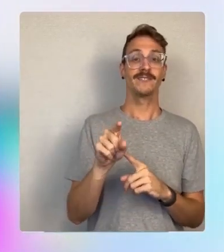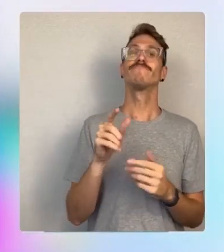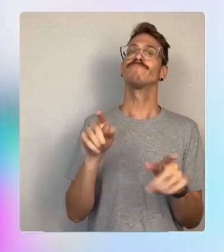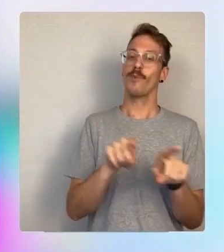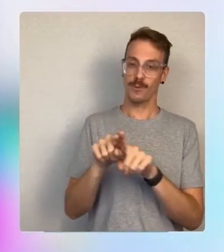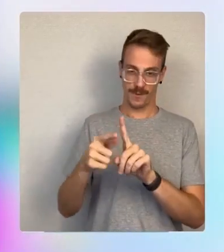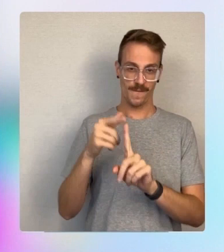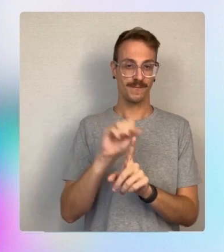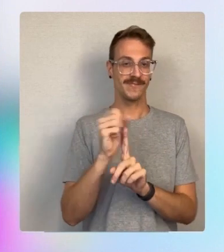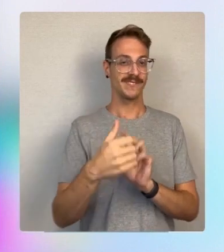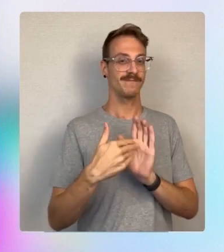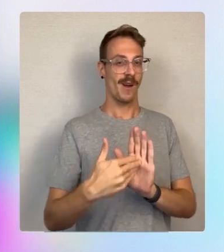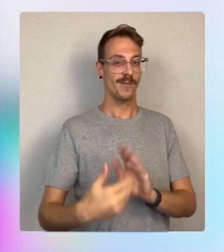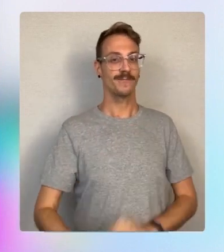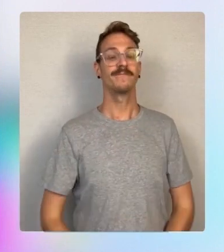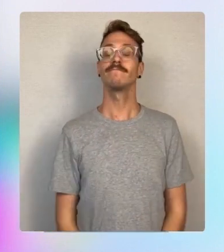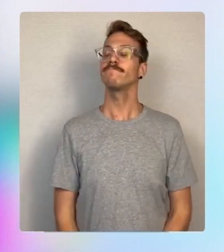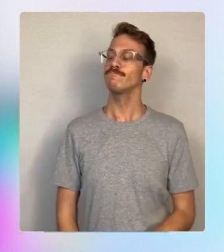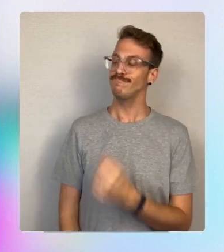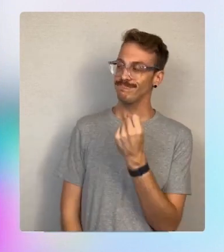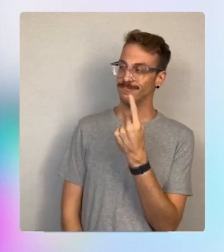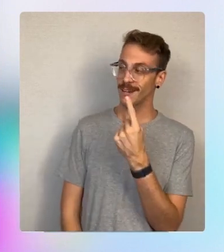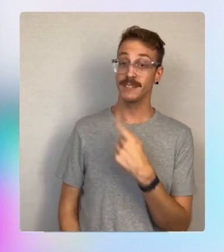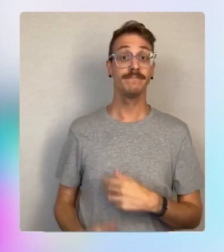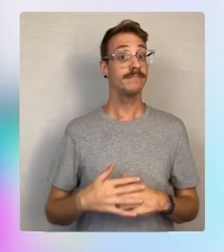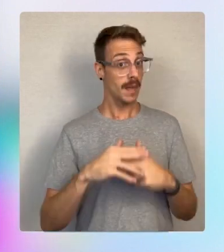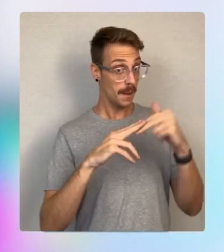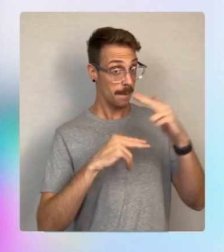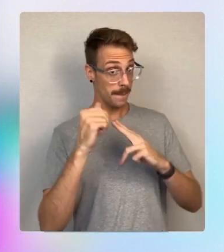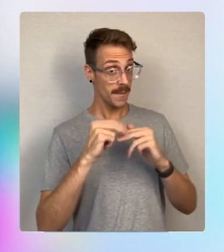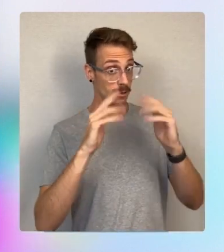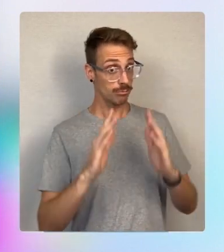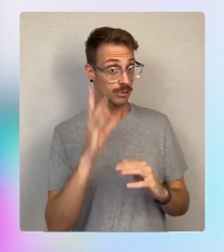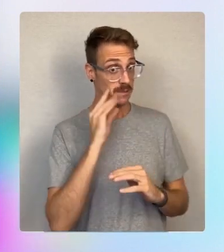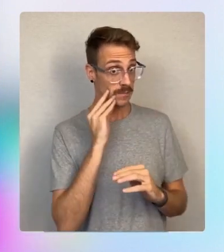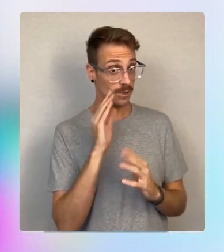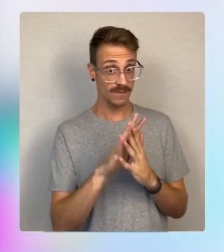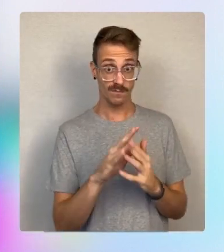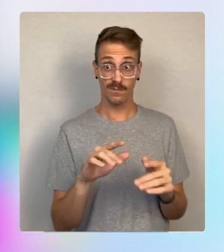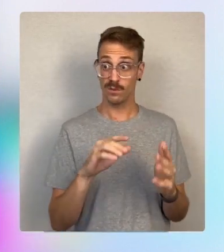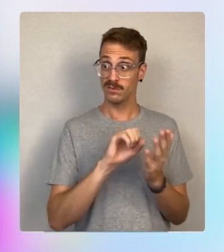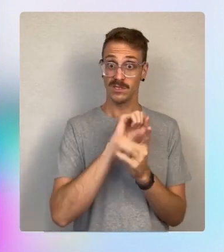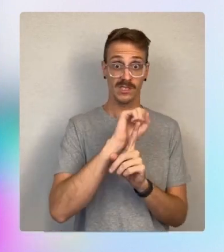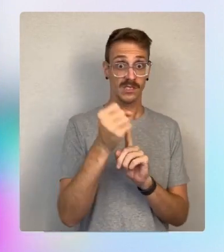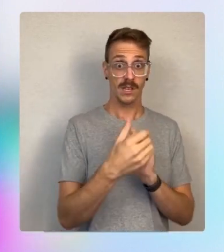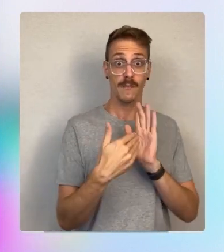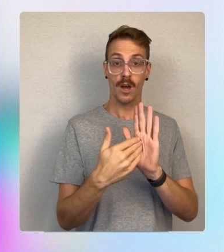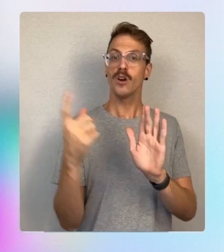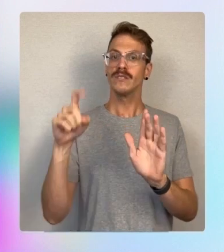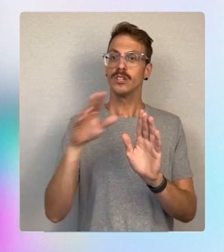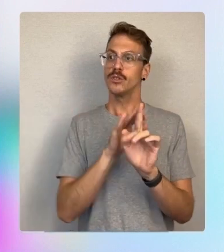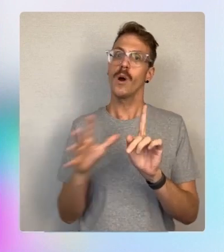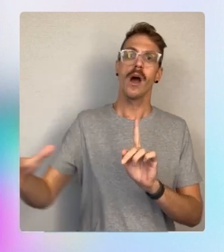Got it. In order to build this experience with the Scene Model, we need a way to capture the environment around the user.